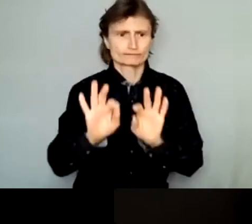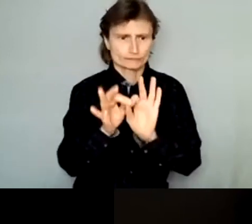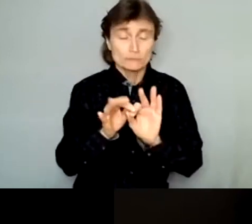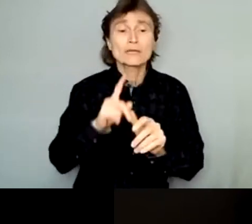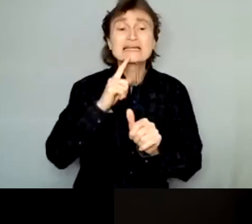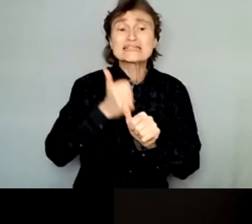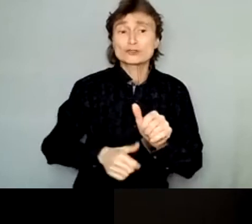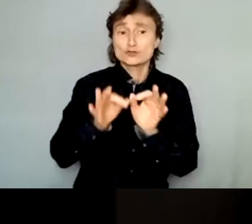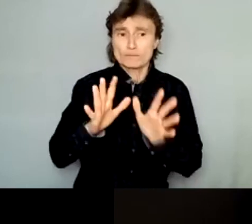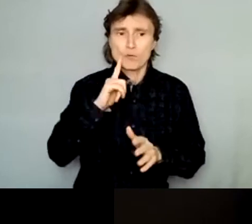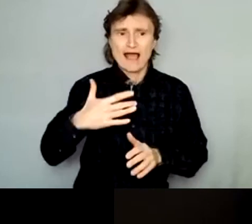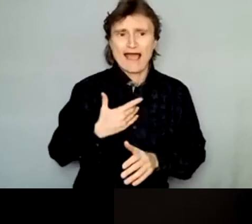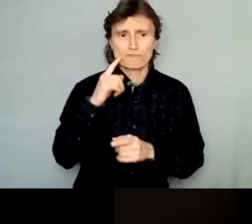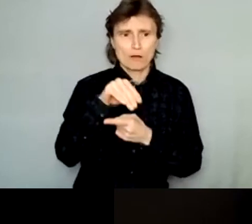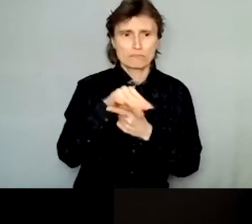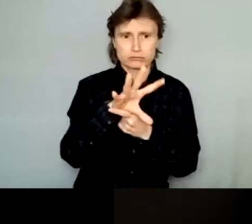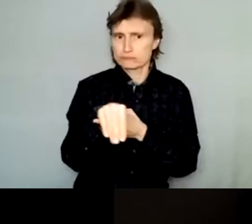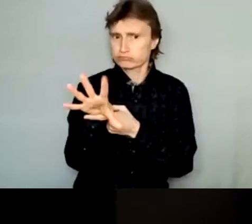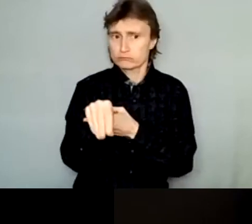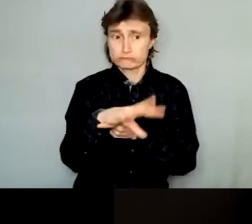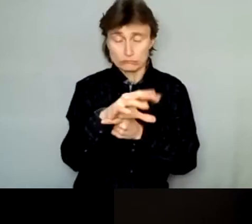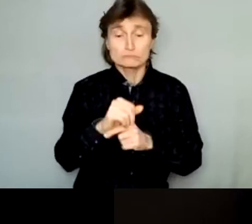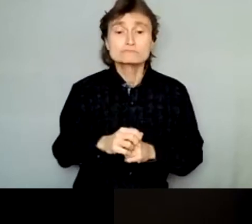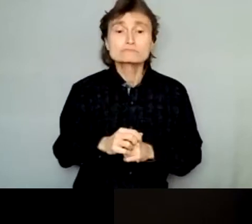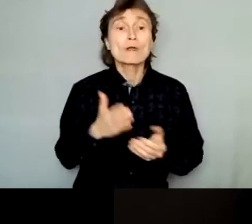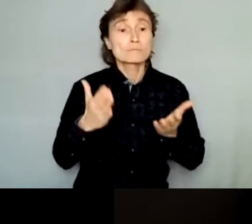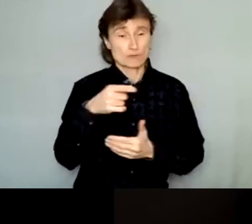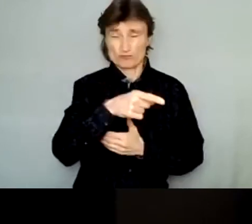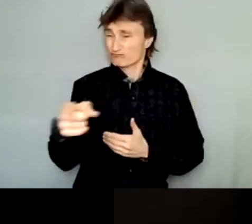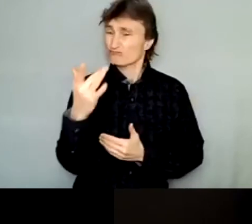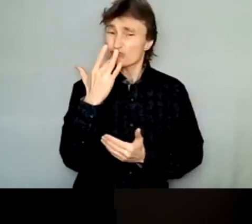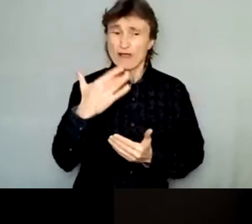If you would like to have a simultaneous transcription of what is being discussed today, you can